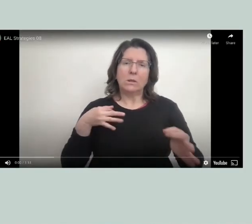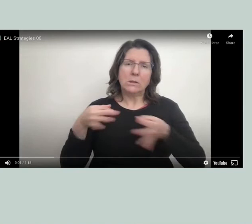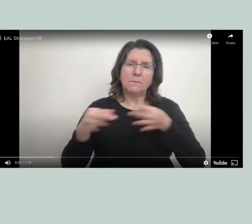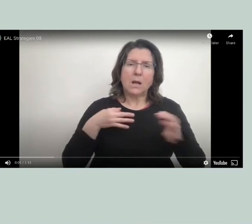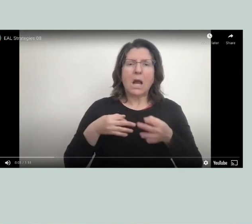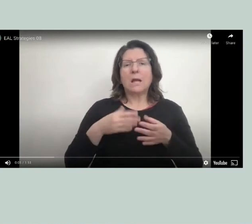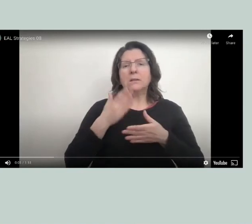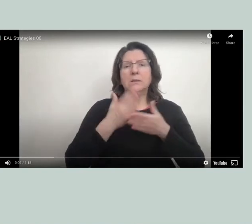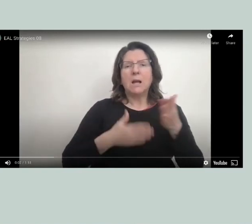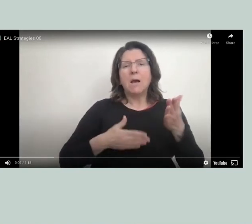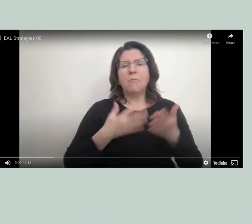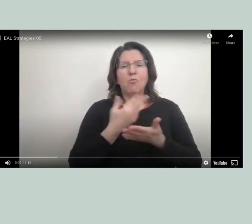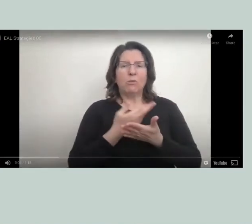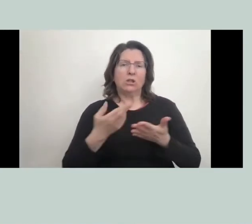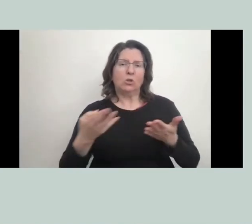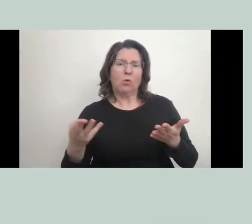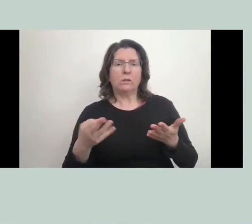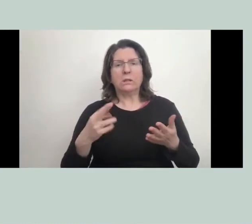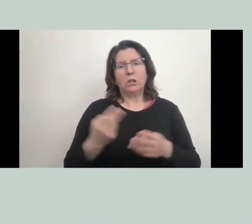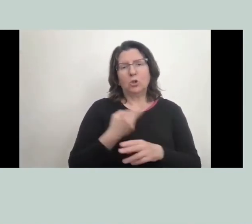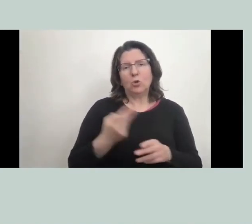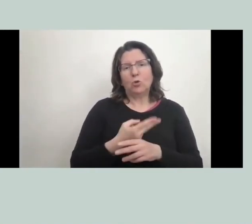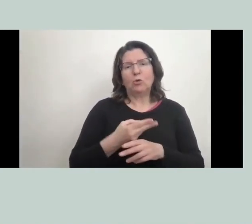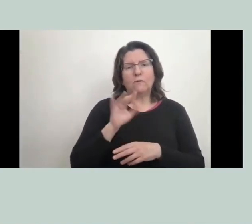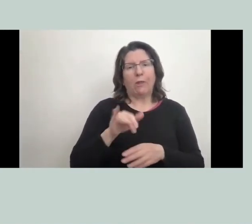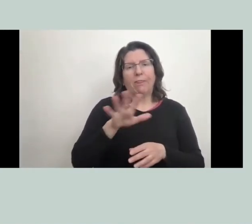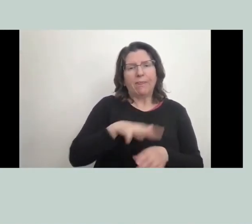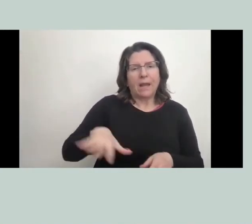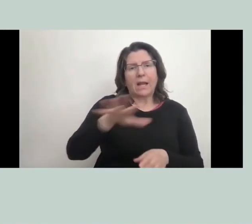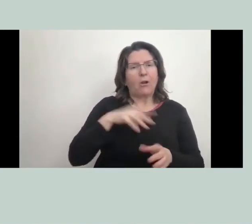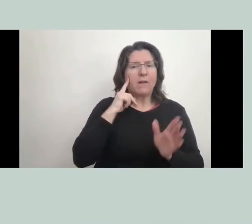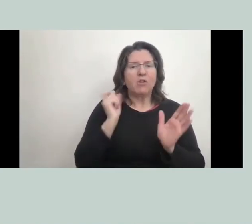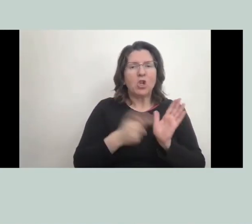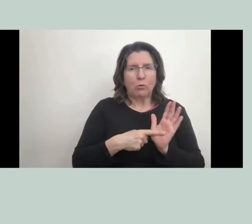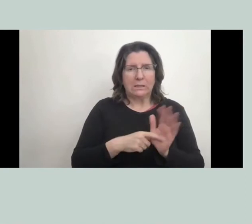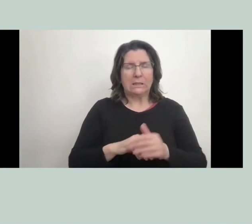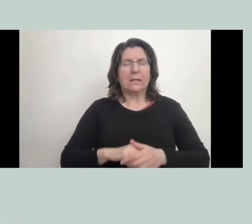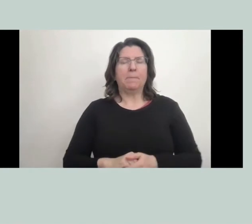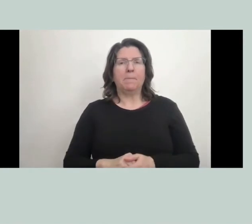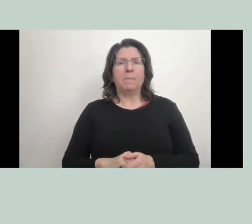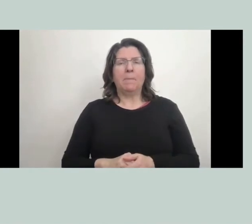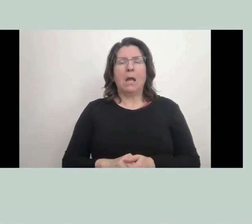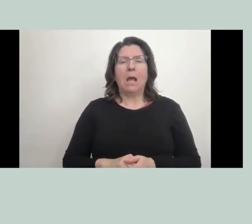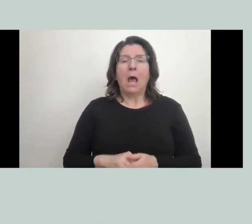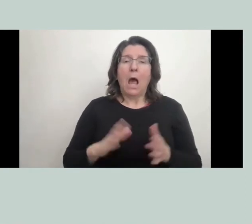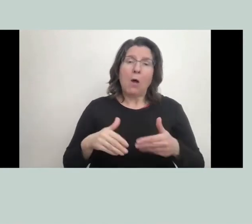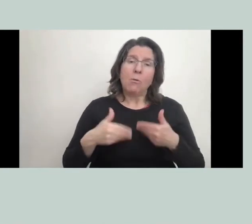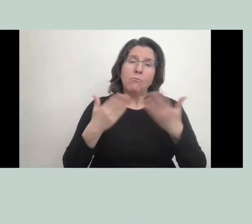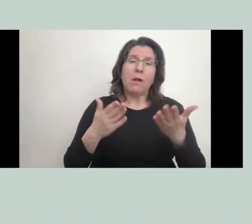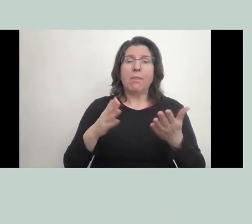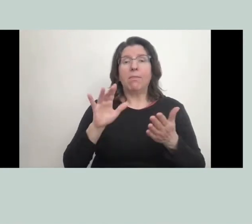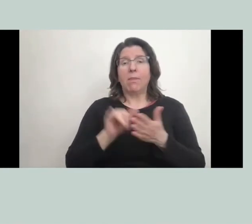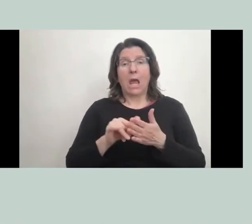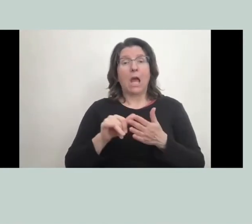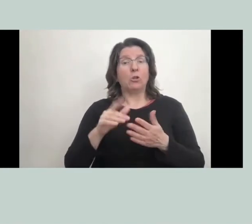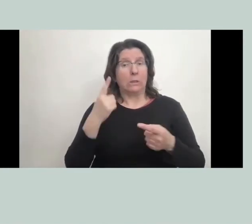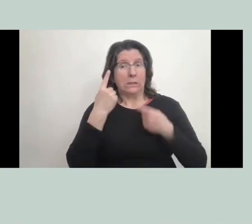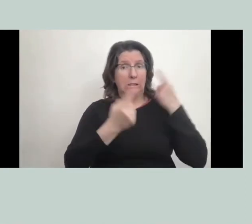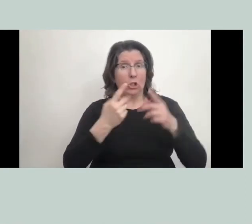I'd like to introduce you to some resources helpful in teaching the 'noticing' strategy.